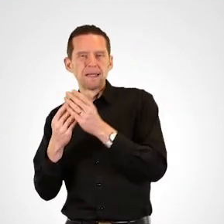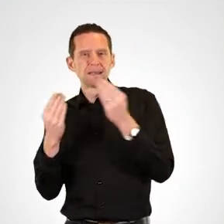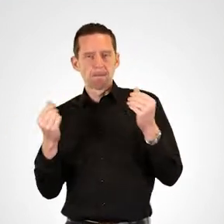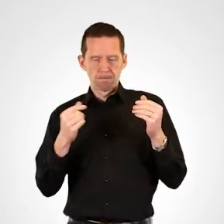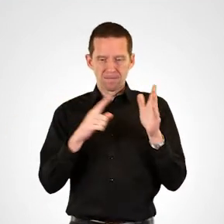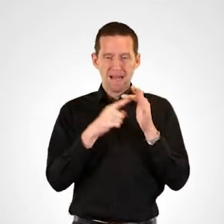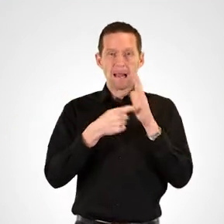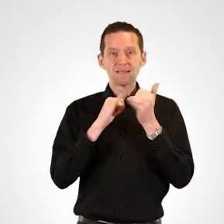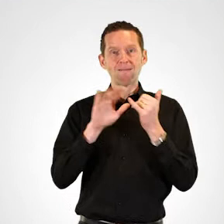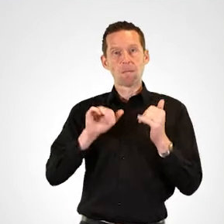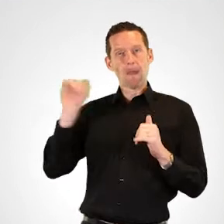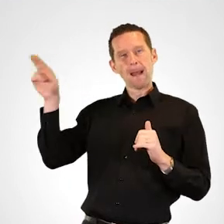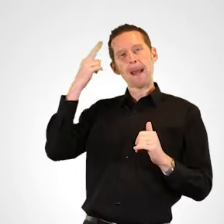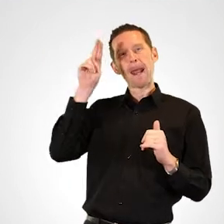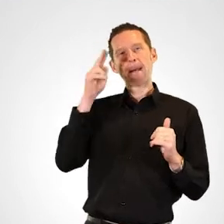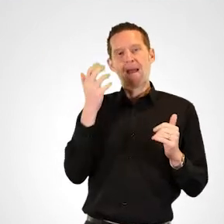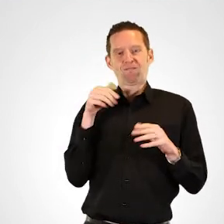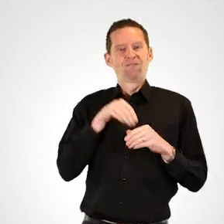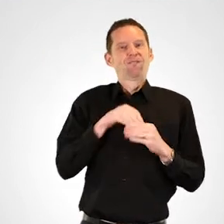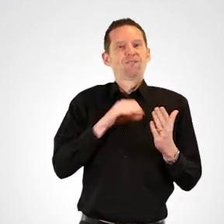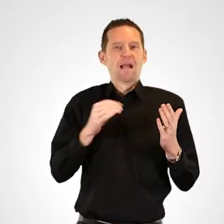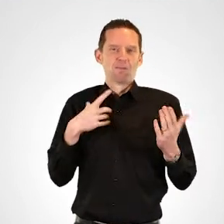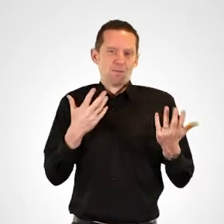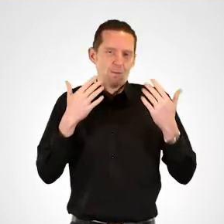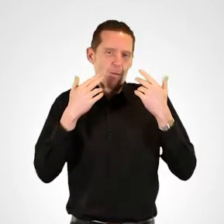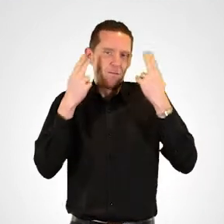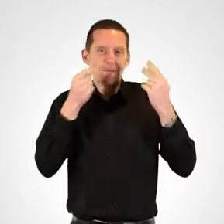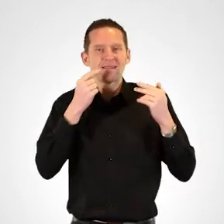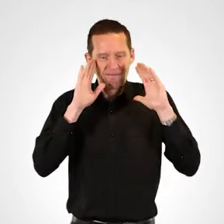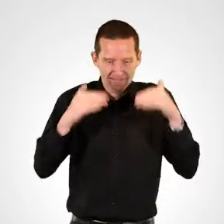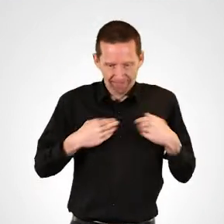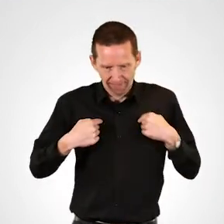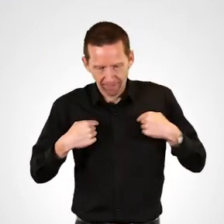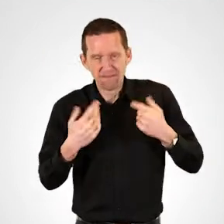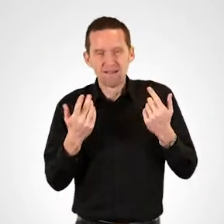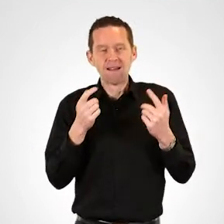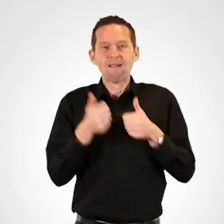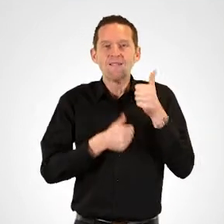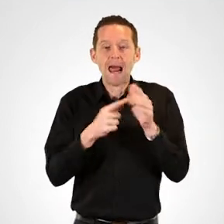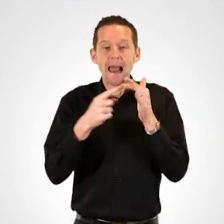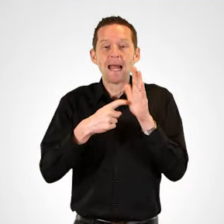often, again, from their own name because, again, they're an egocentric little crowd so their most favourite letter is typically